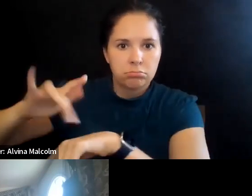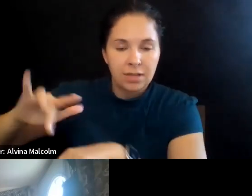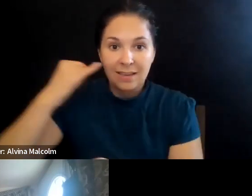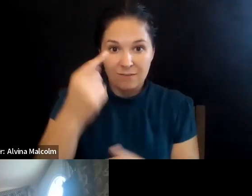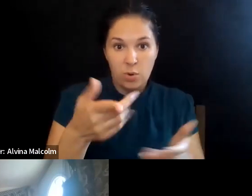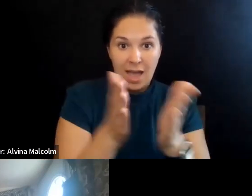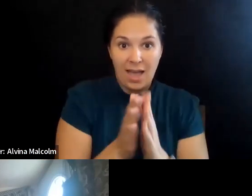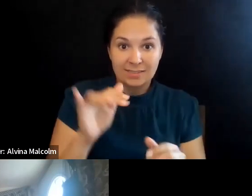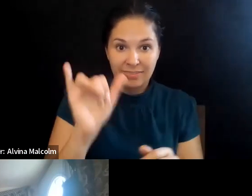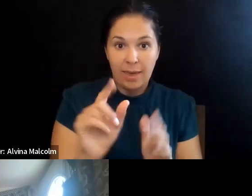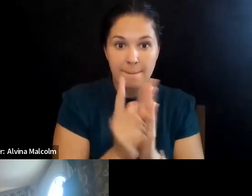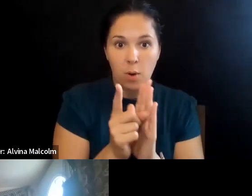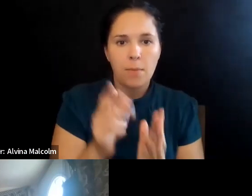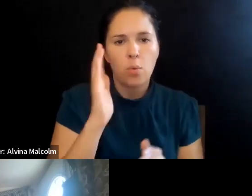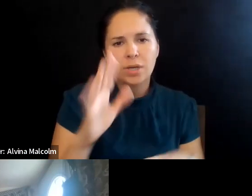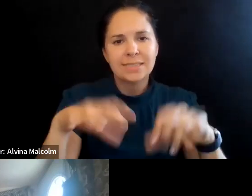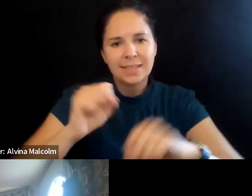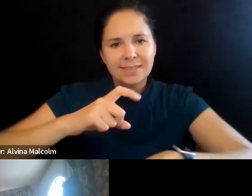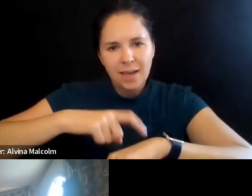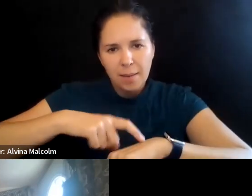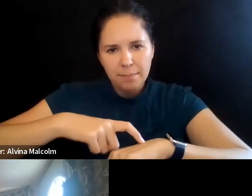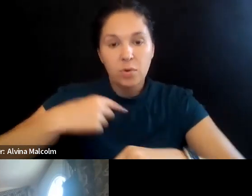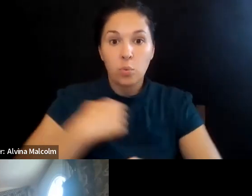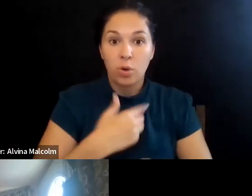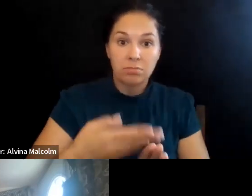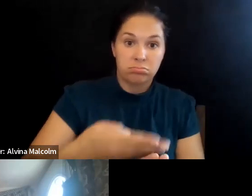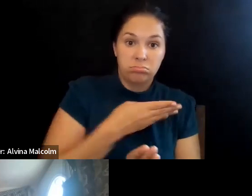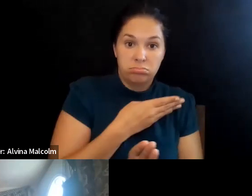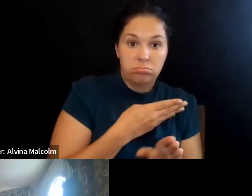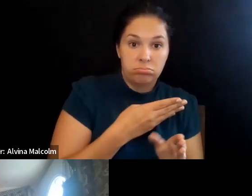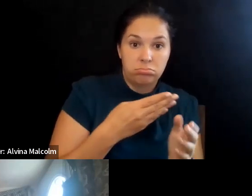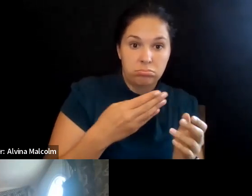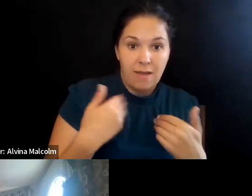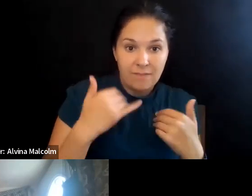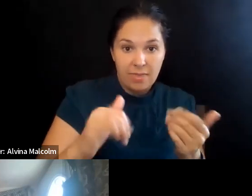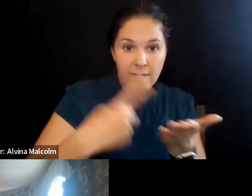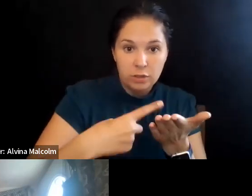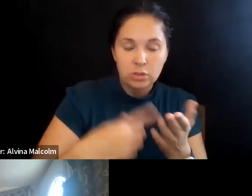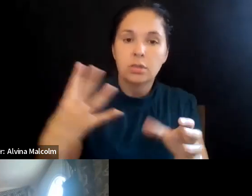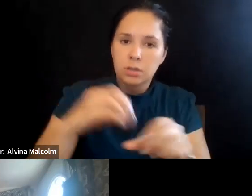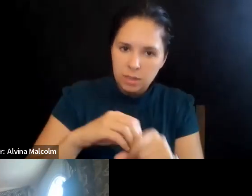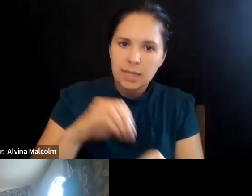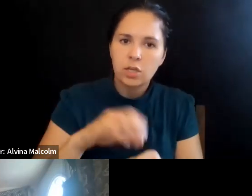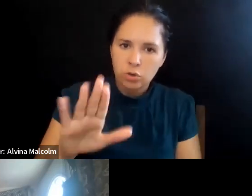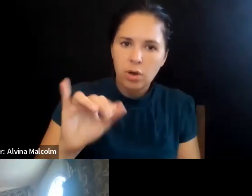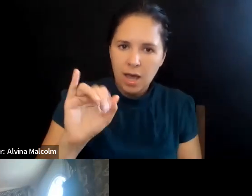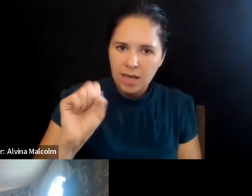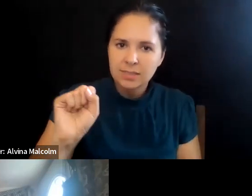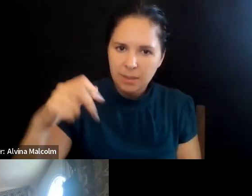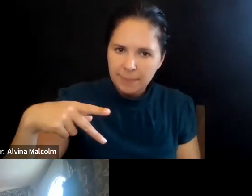service plan -- ready that if you need services from your agency, that if you're not a direct provider to have an